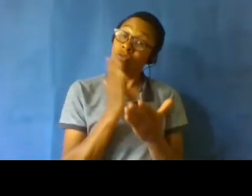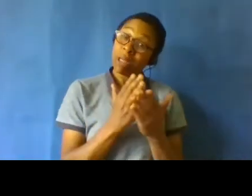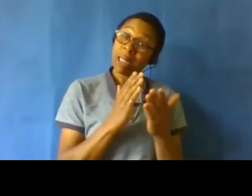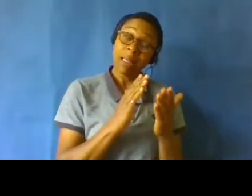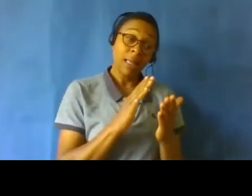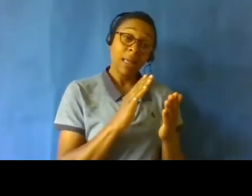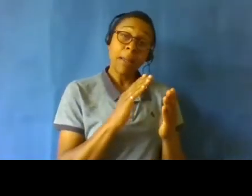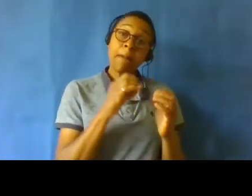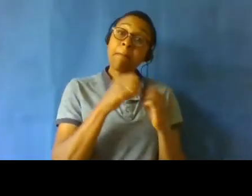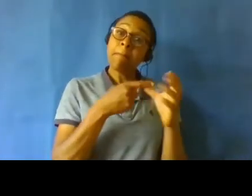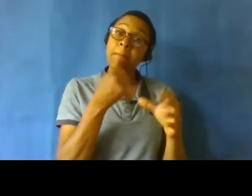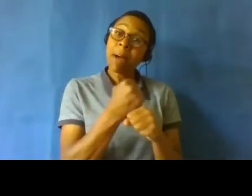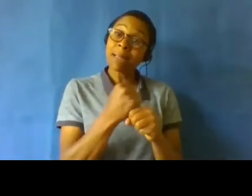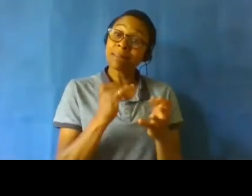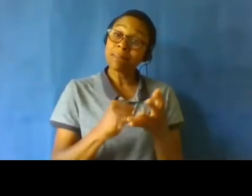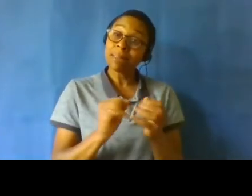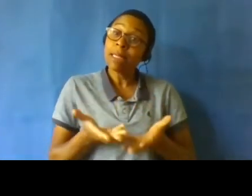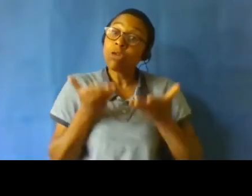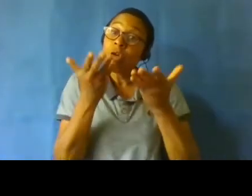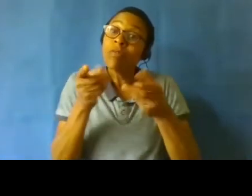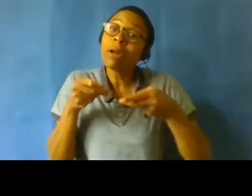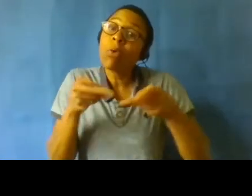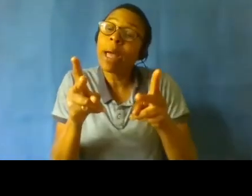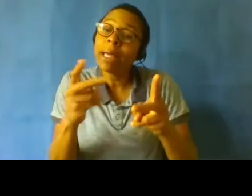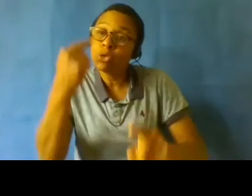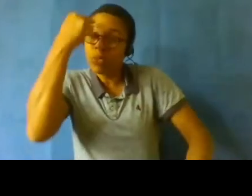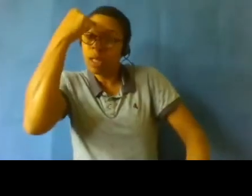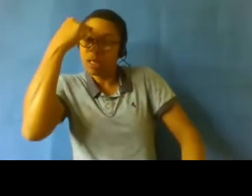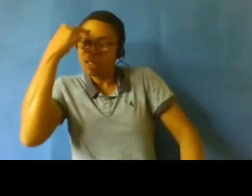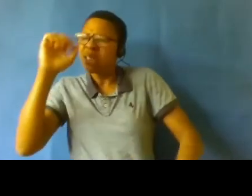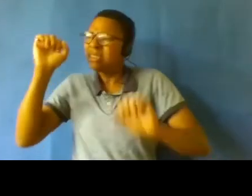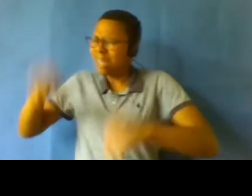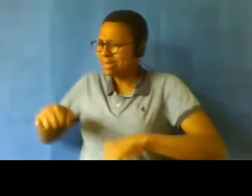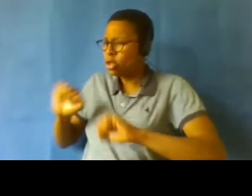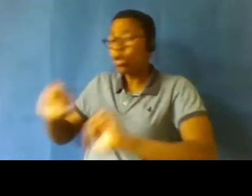seeks an ecological resolution to the question of identity ecology is a branch